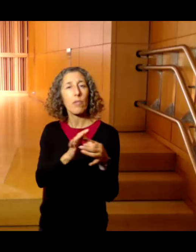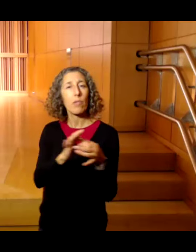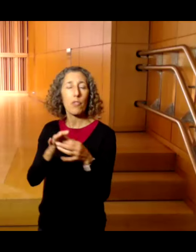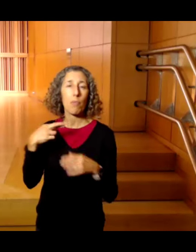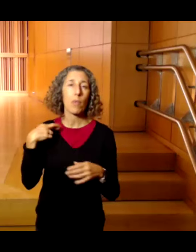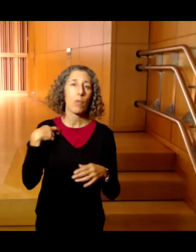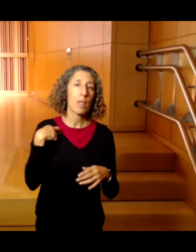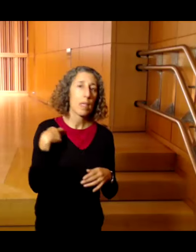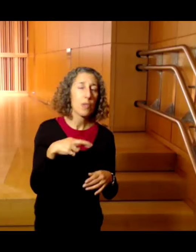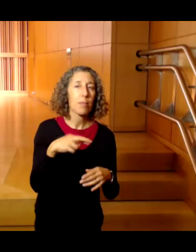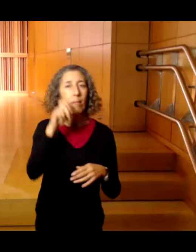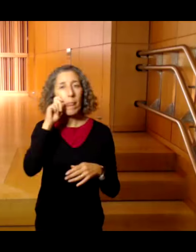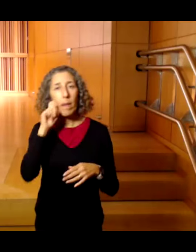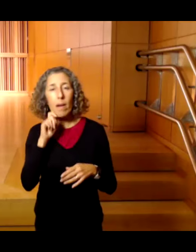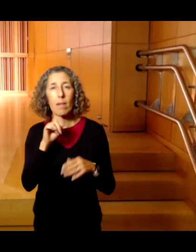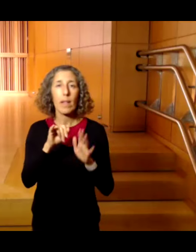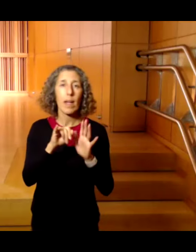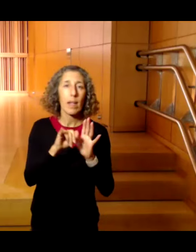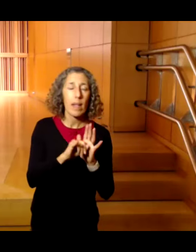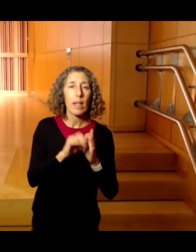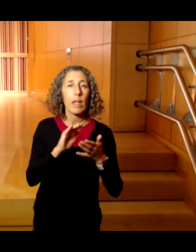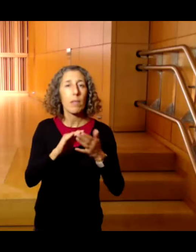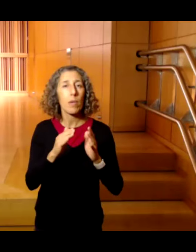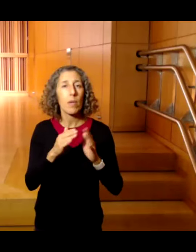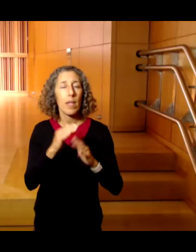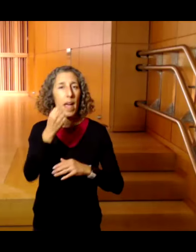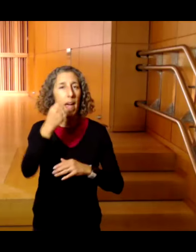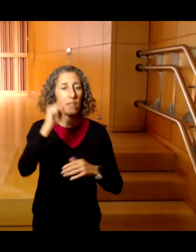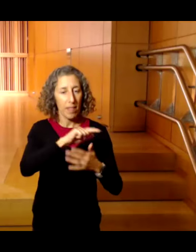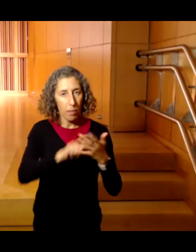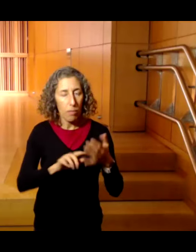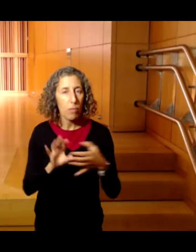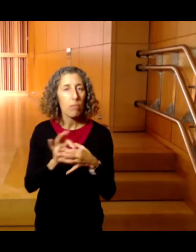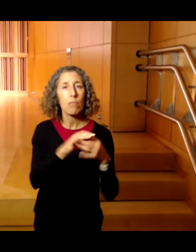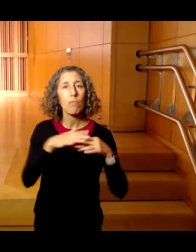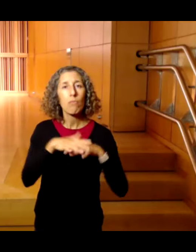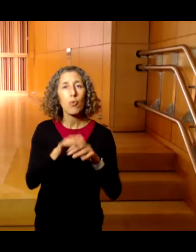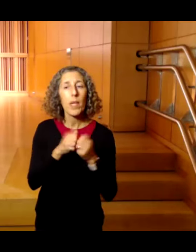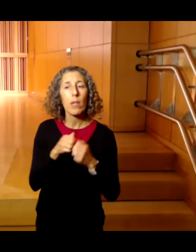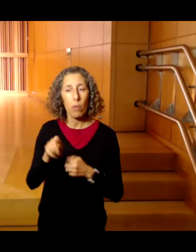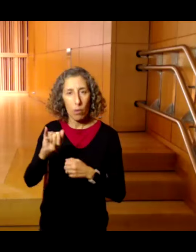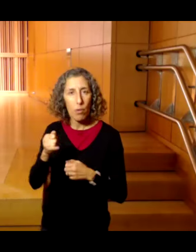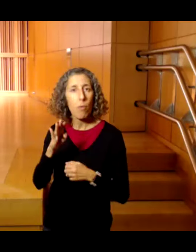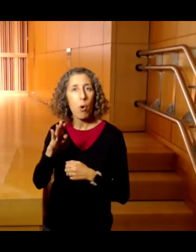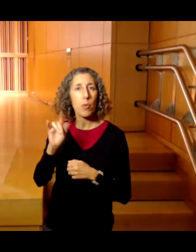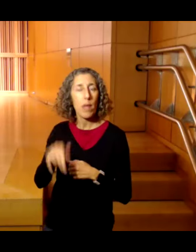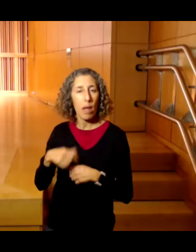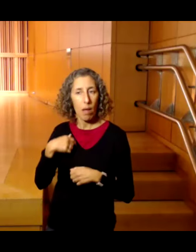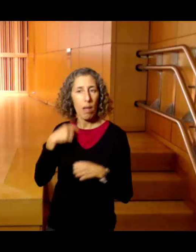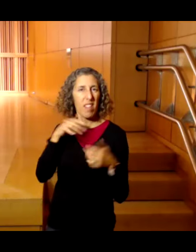community and activism. Indeed, Baldwin was as keen an observer of what I've called the mechanics of faith.